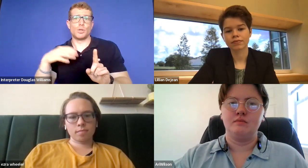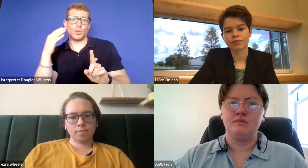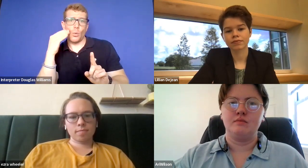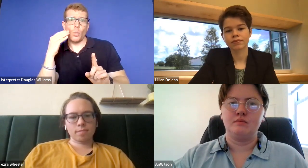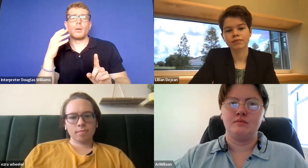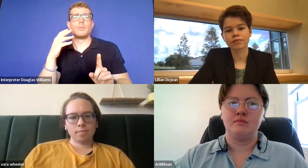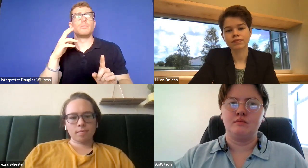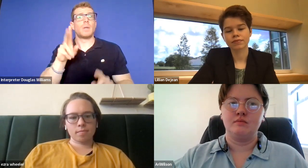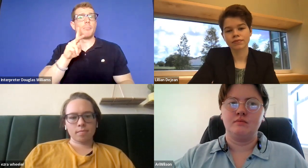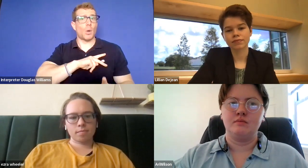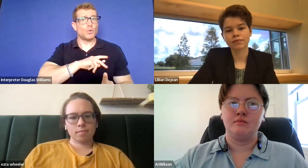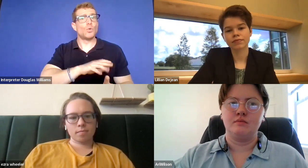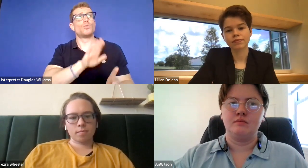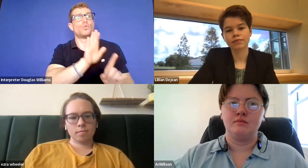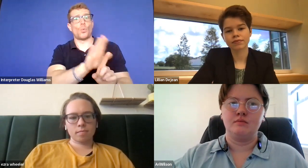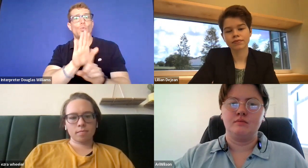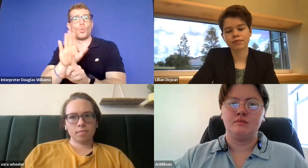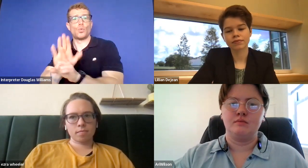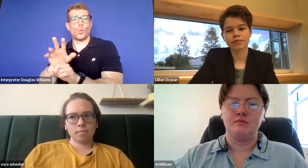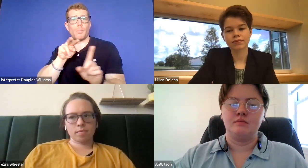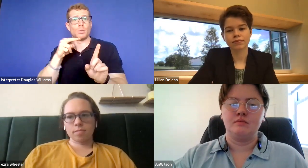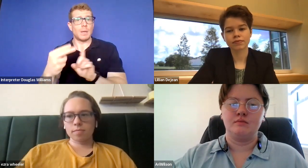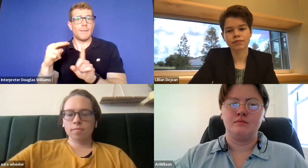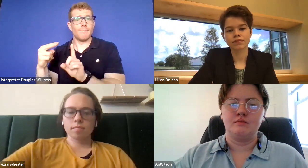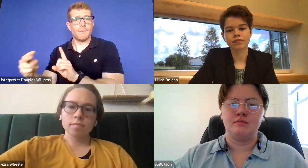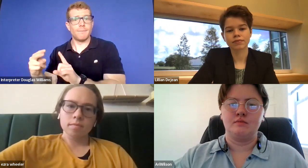Because it has to me when I wasn't able to work I was disabled.